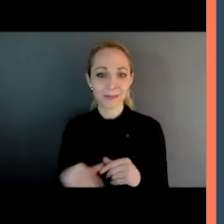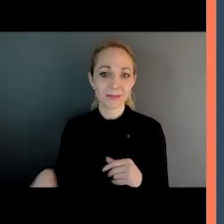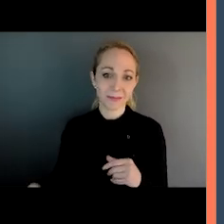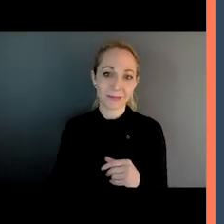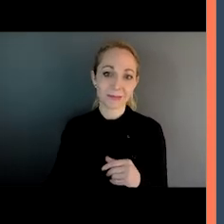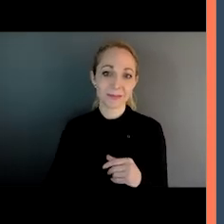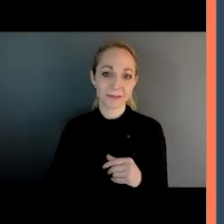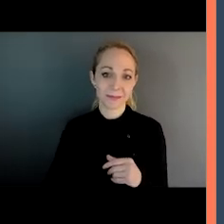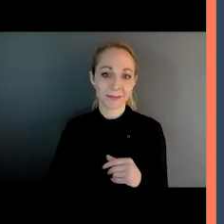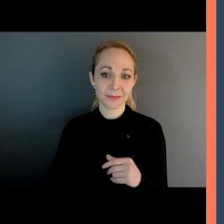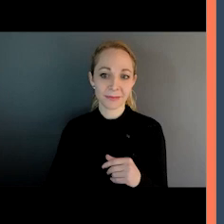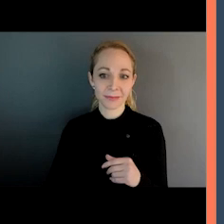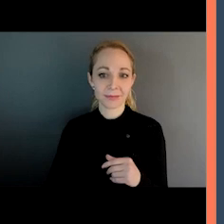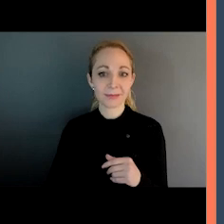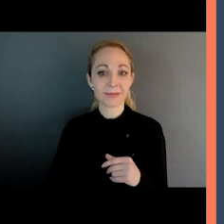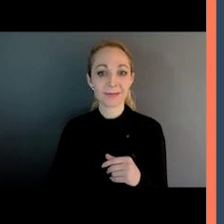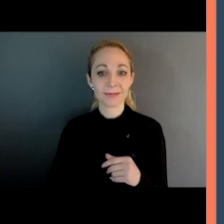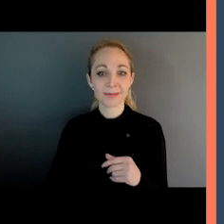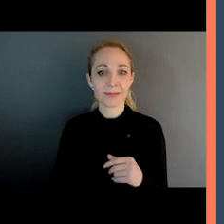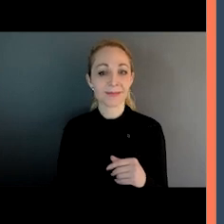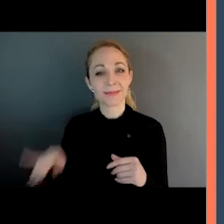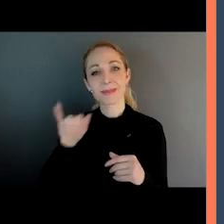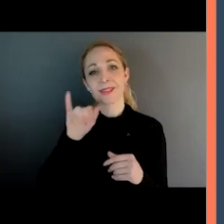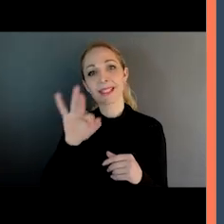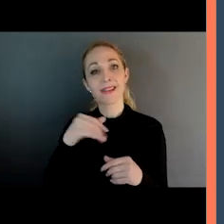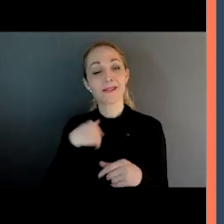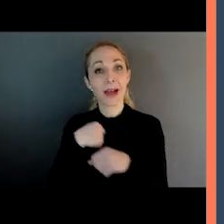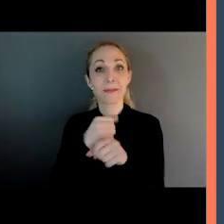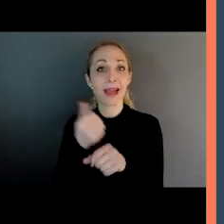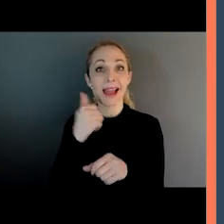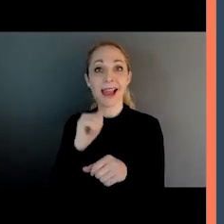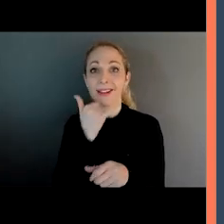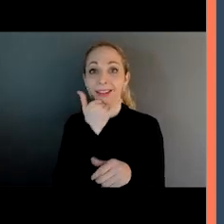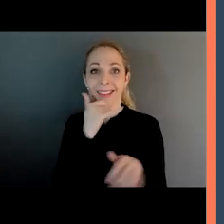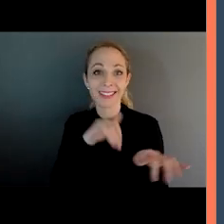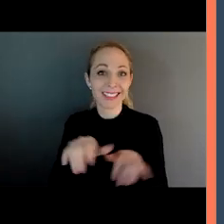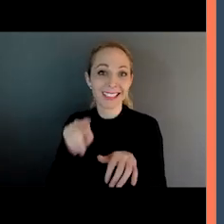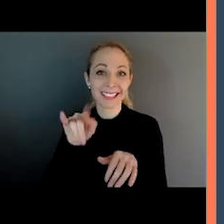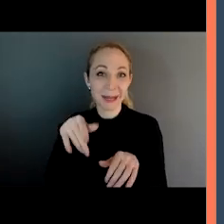AND IF I MAKE ANY TYPOS FEEL FREE TO CALL IT OUT IN THE CHAT AND MAKE FUN OF ME.